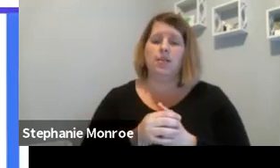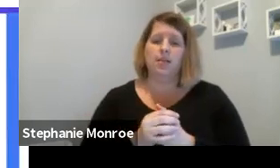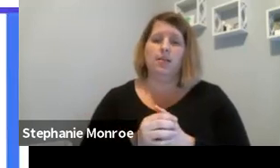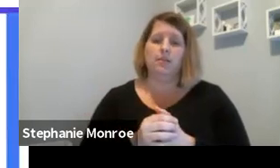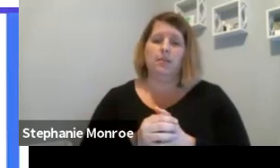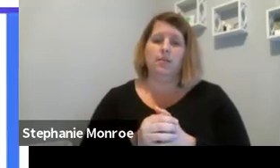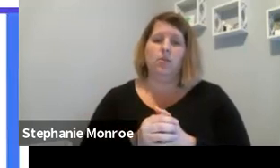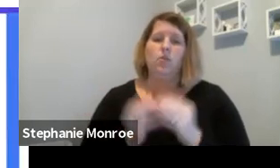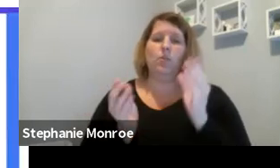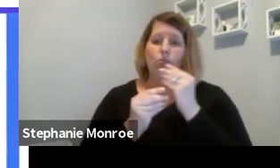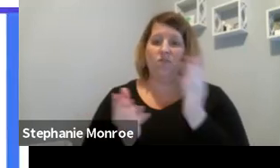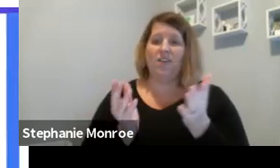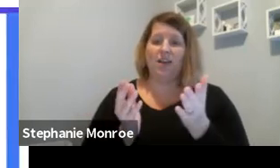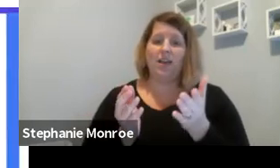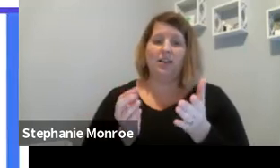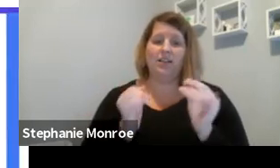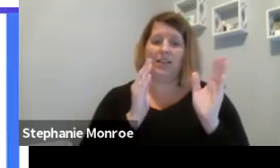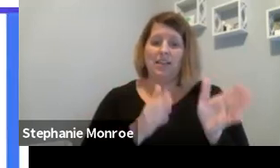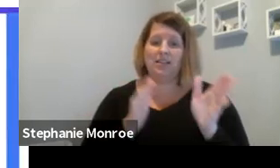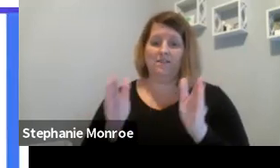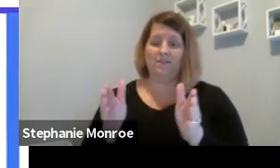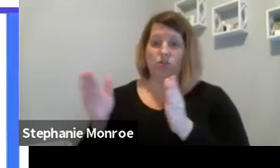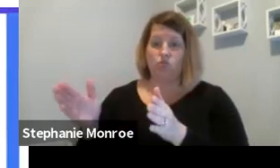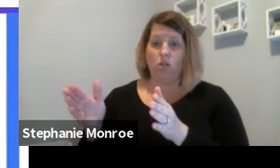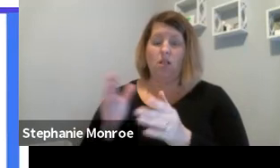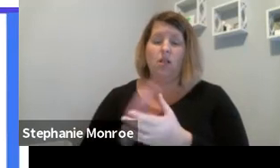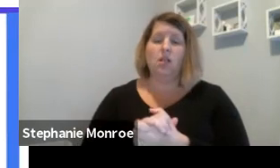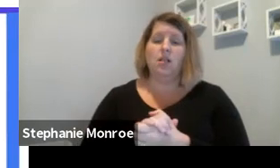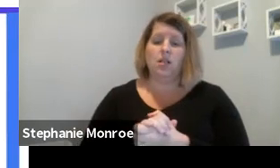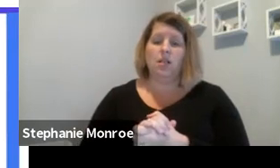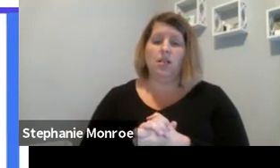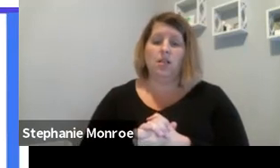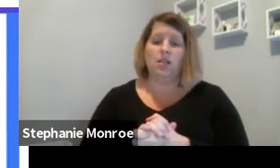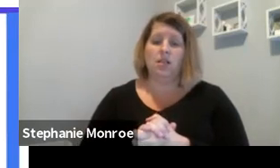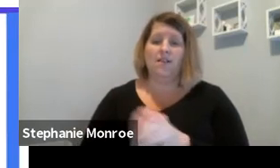We provide individual, family, and group therapy services,